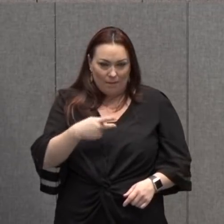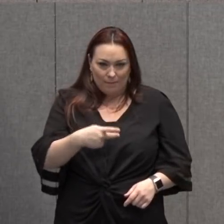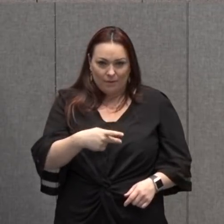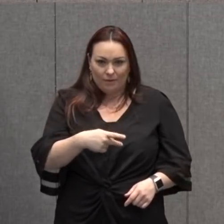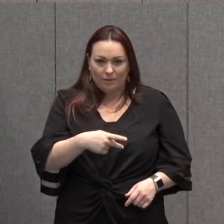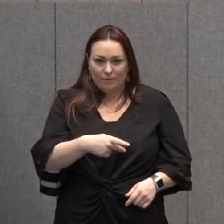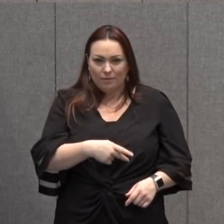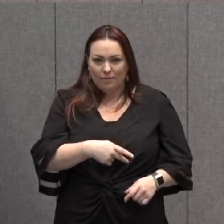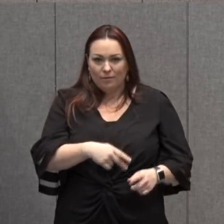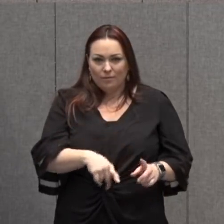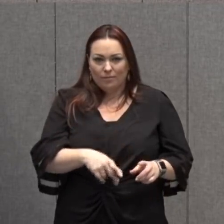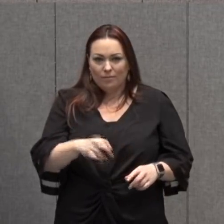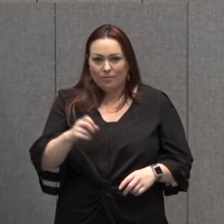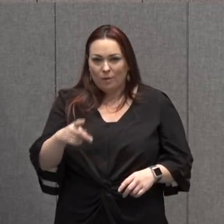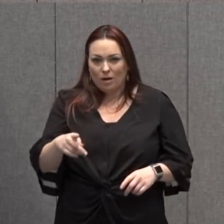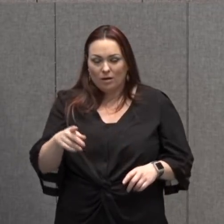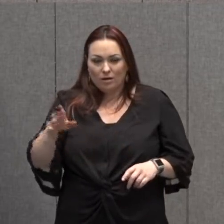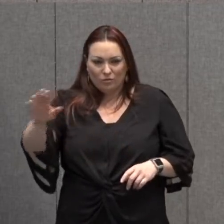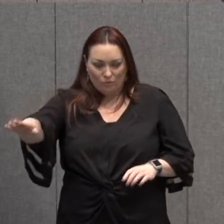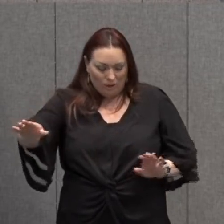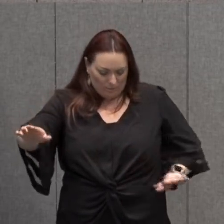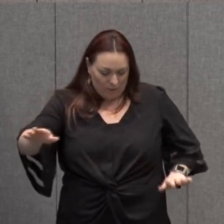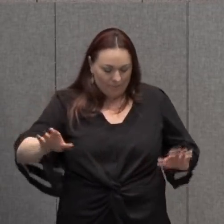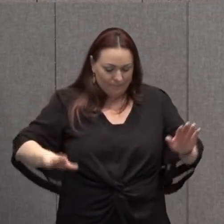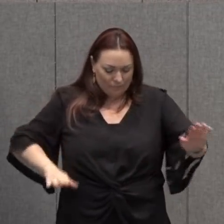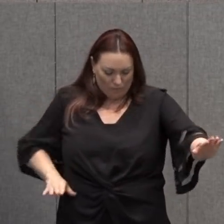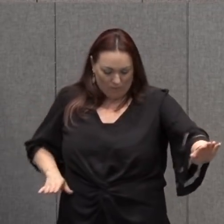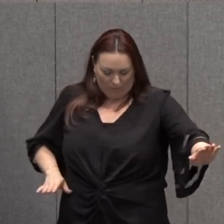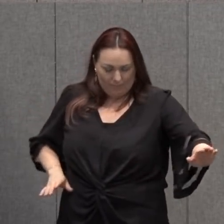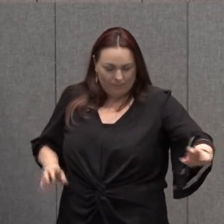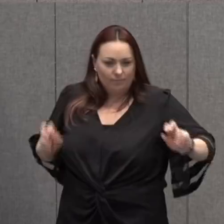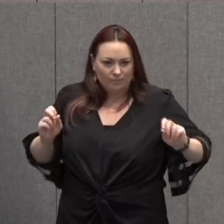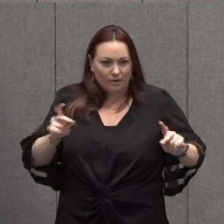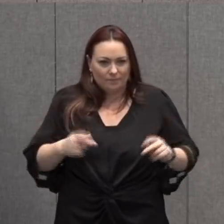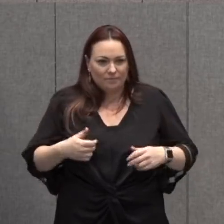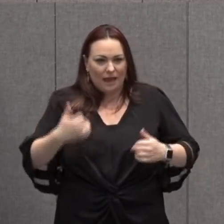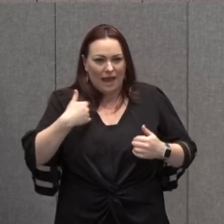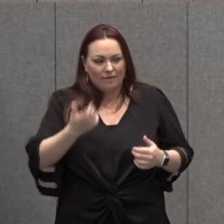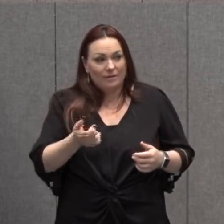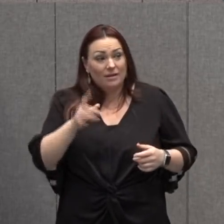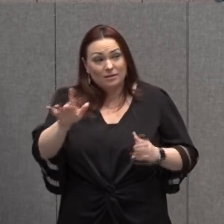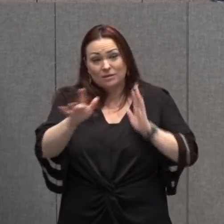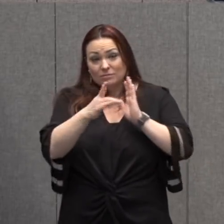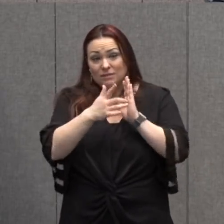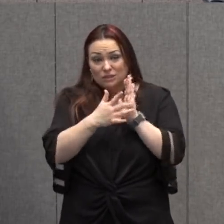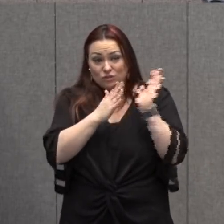Oo I'm, okay, and walk, and then I did these, okay. So I'm gonna use the strategy that Ms. Maes showed us,